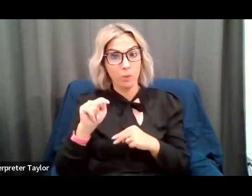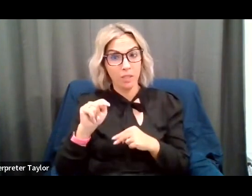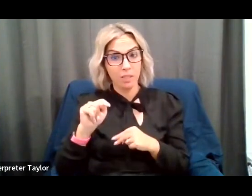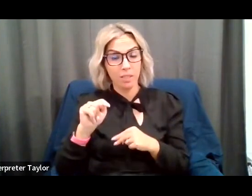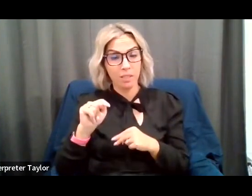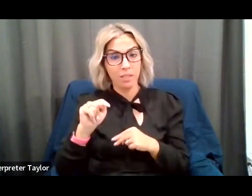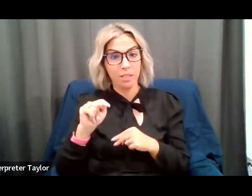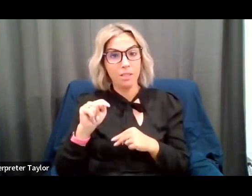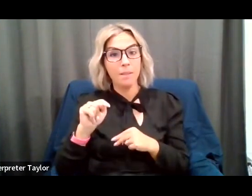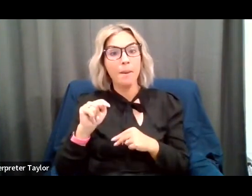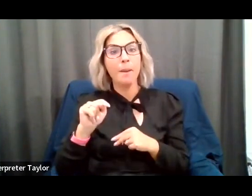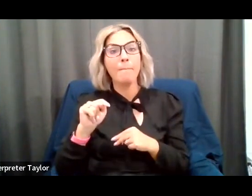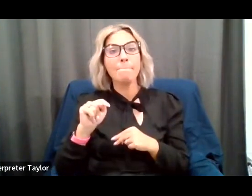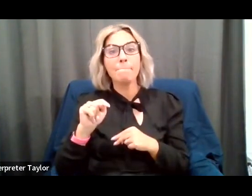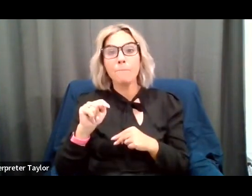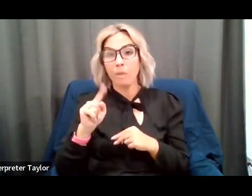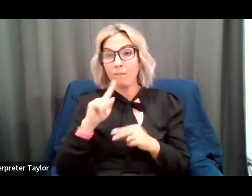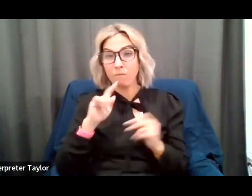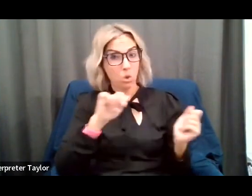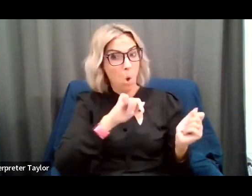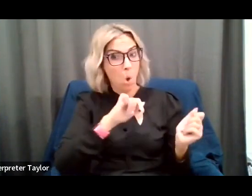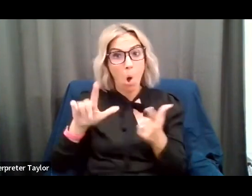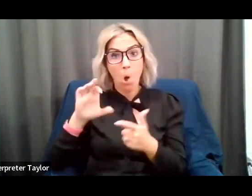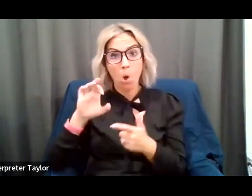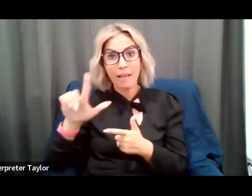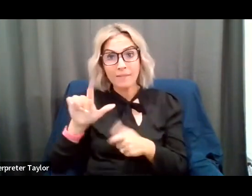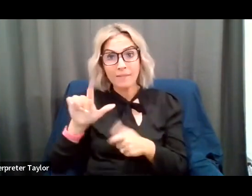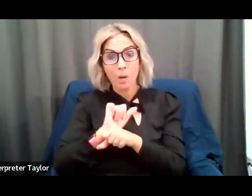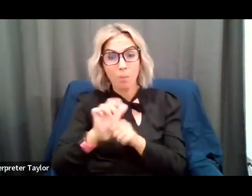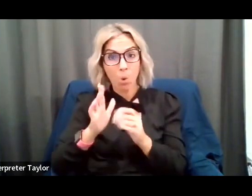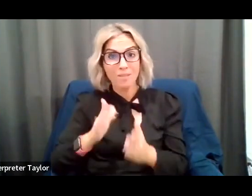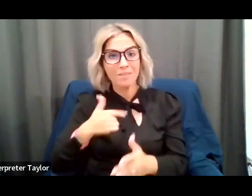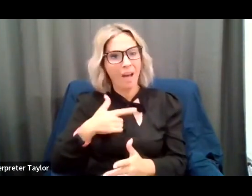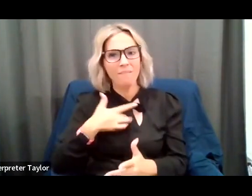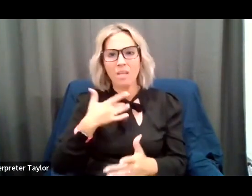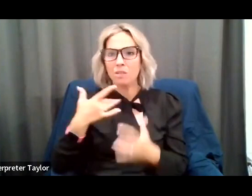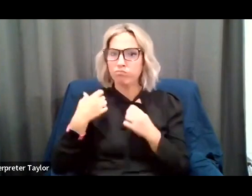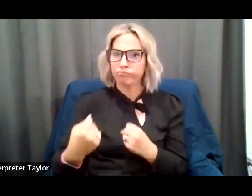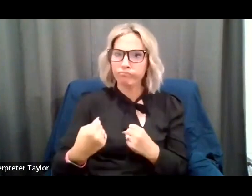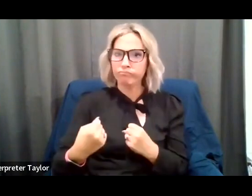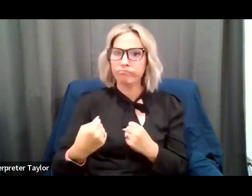for all Classified employees, I feel strongly that since we